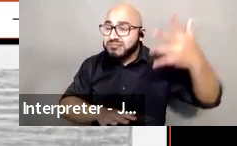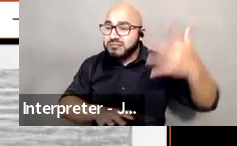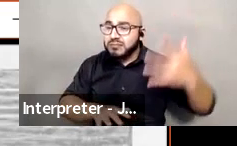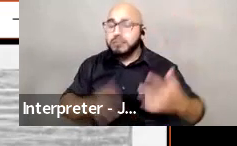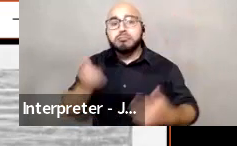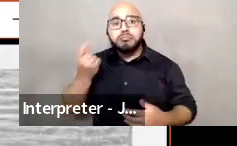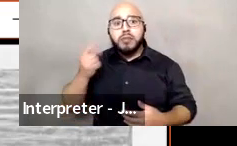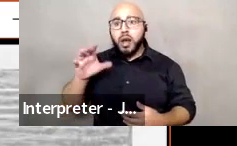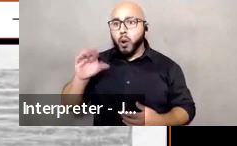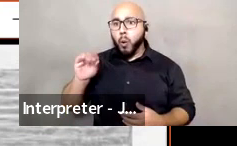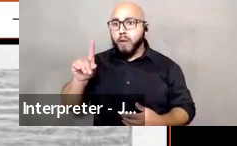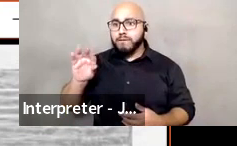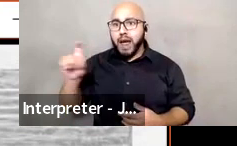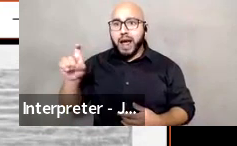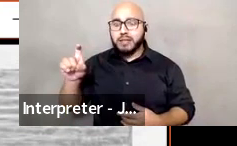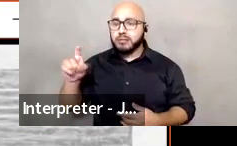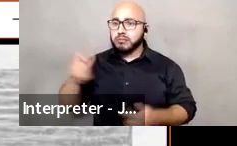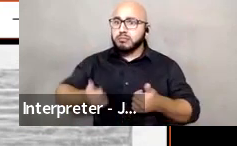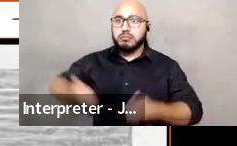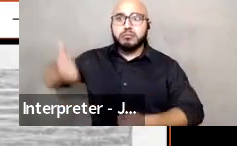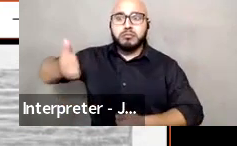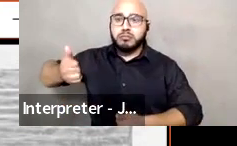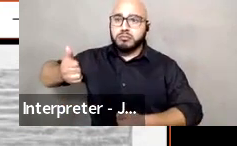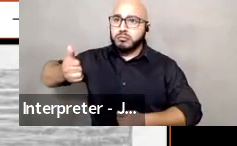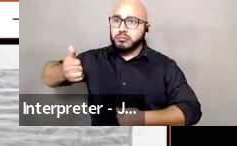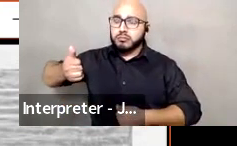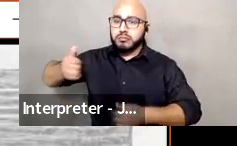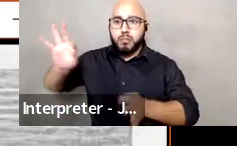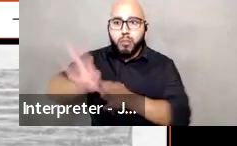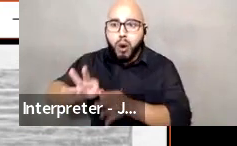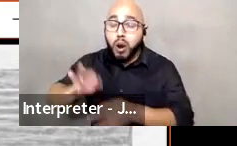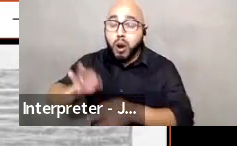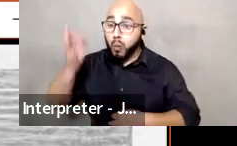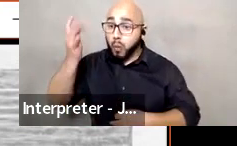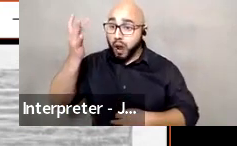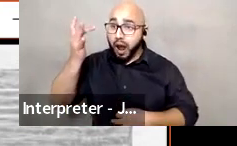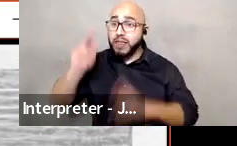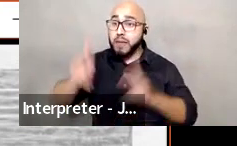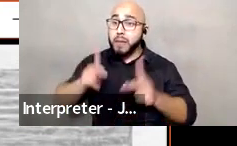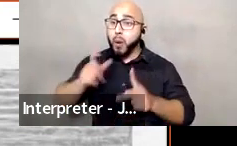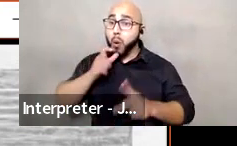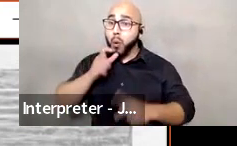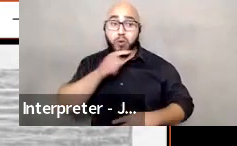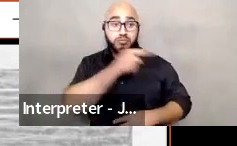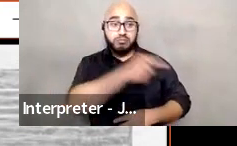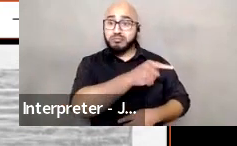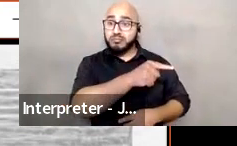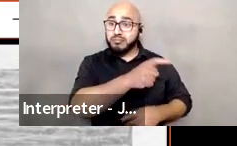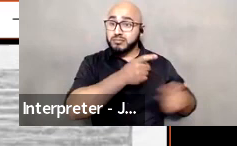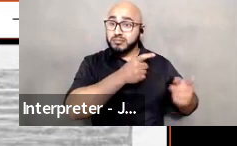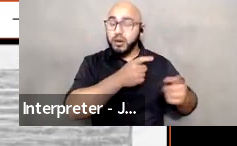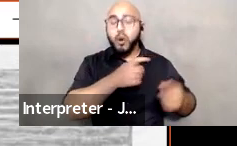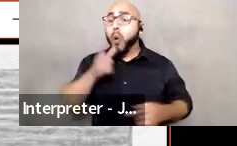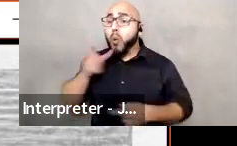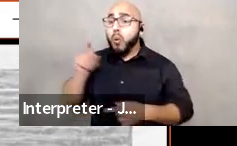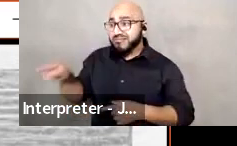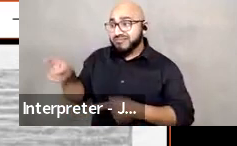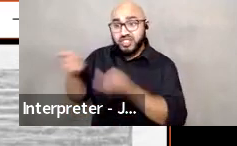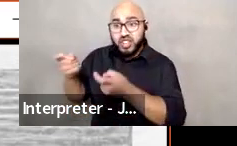The reason why. I. Told you about. This one is. Because the people who. Actually were in charge of that white. Mob of Democrats.